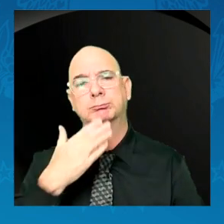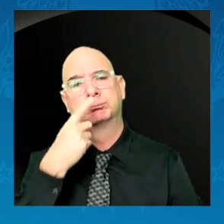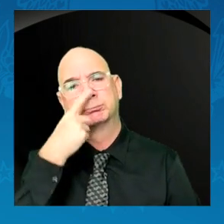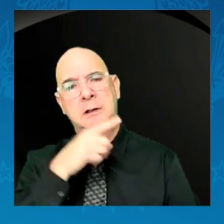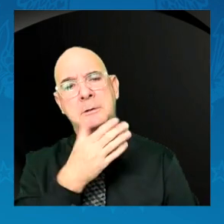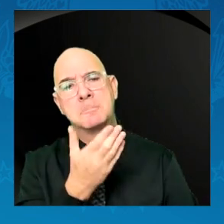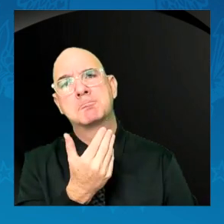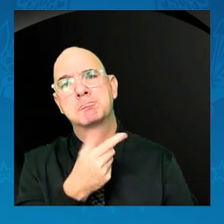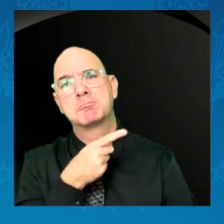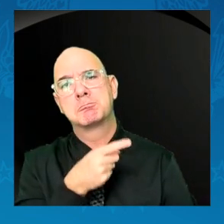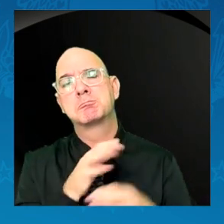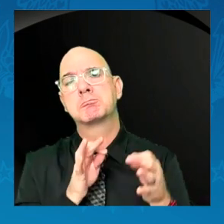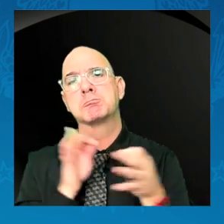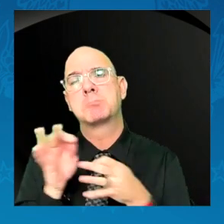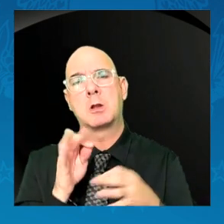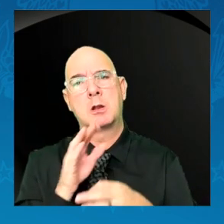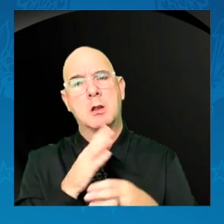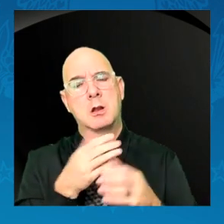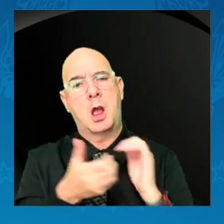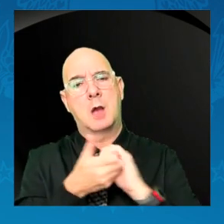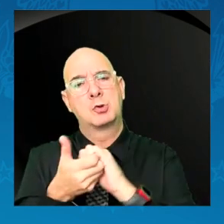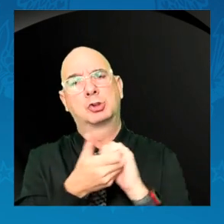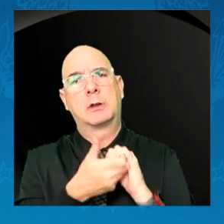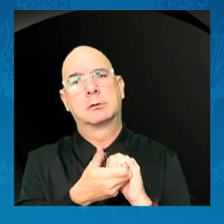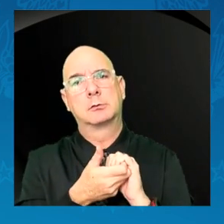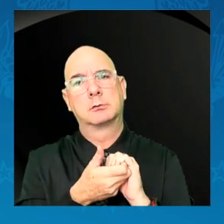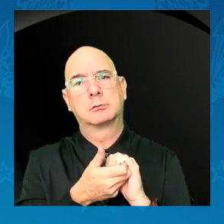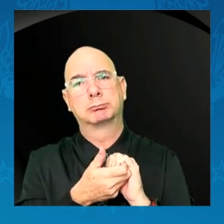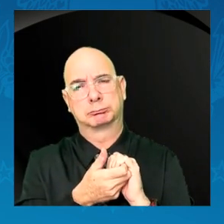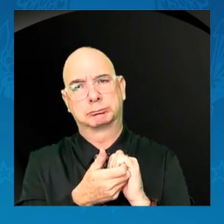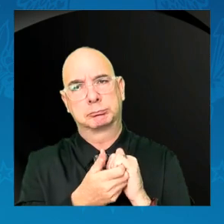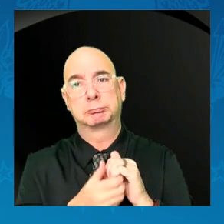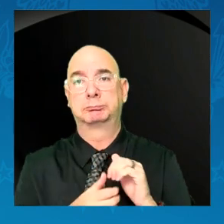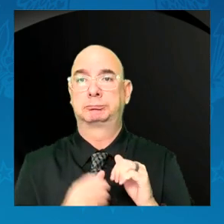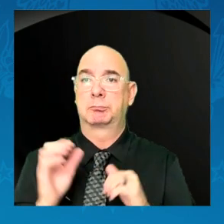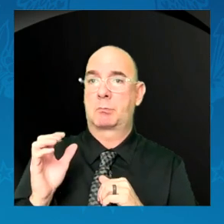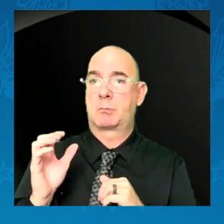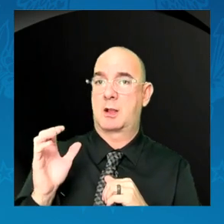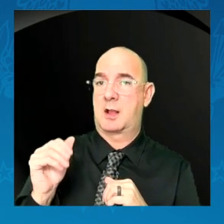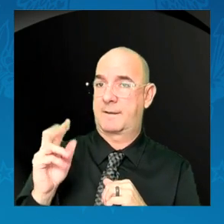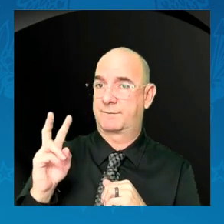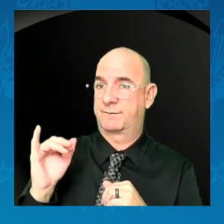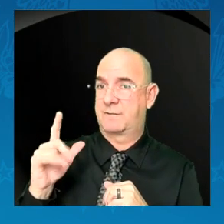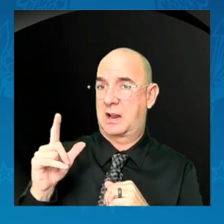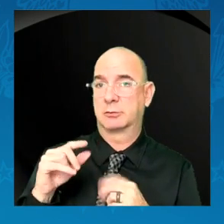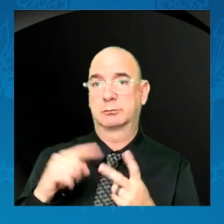across civil commercial government channels in a way